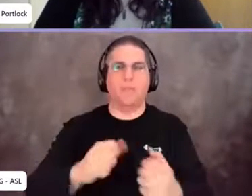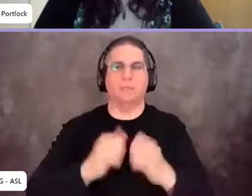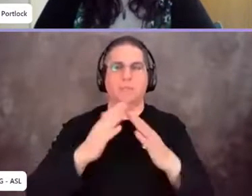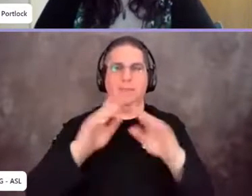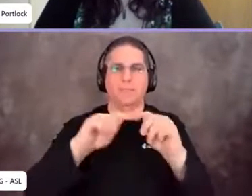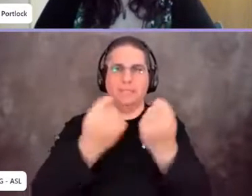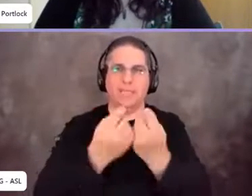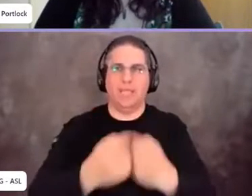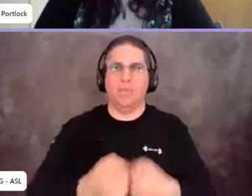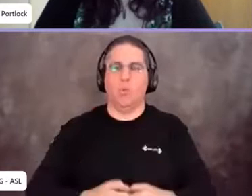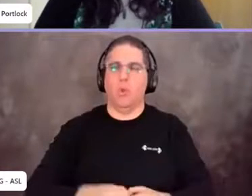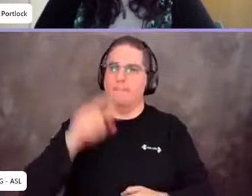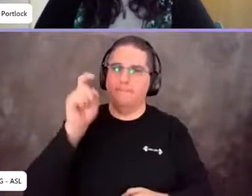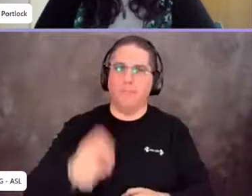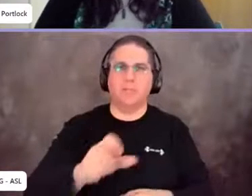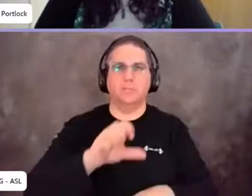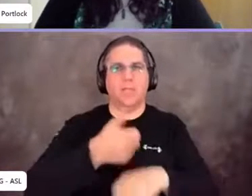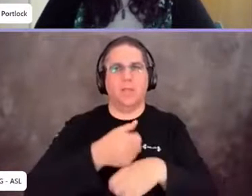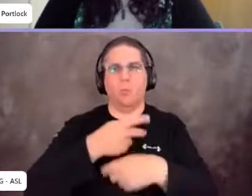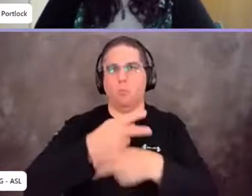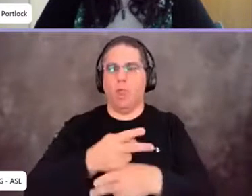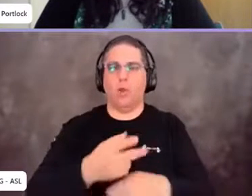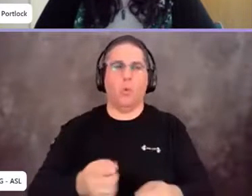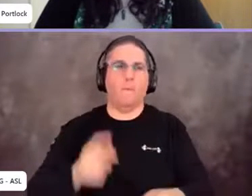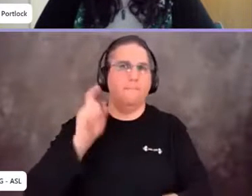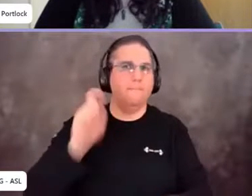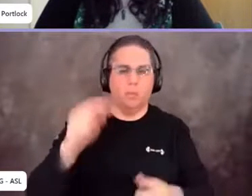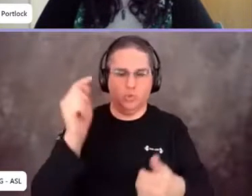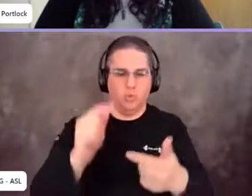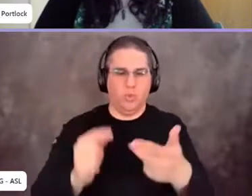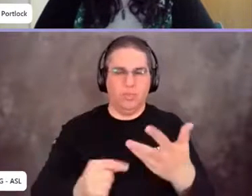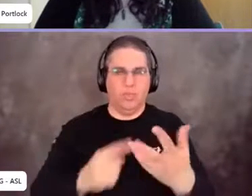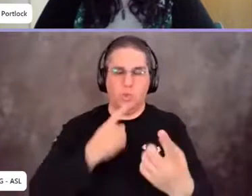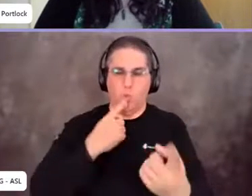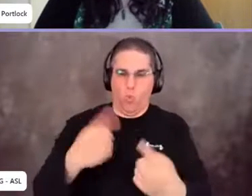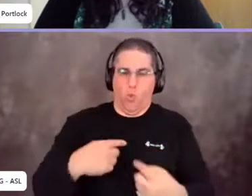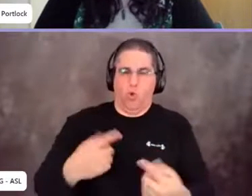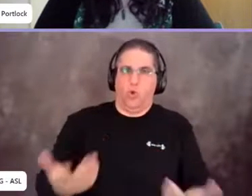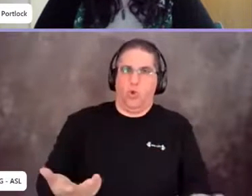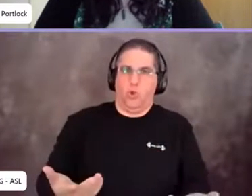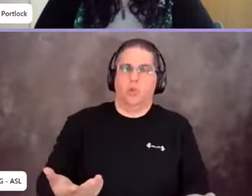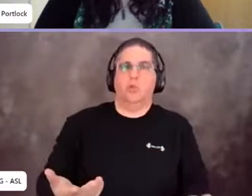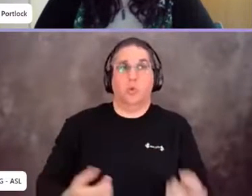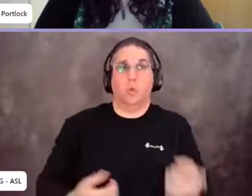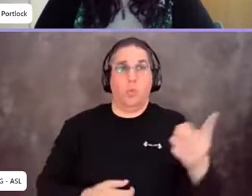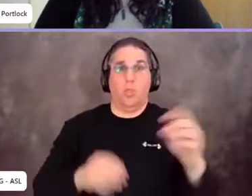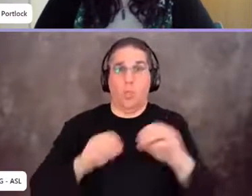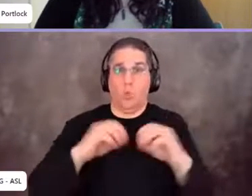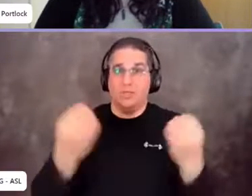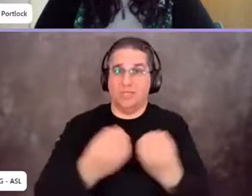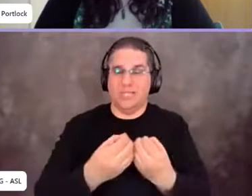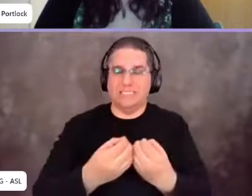has the binding effect that the company must start a team or must remediate the product, or any variety of